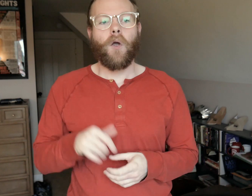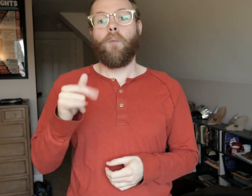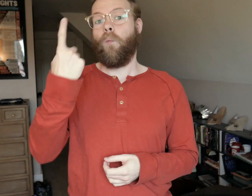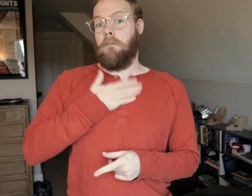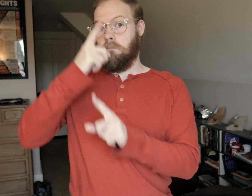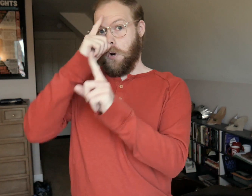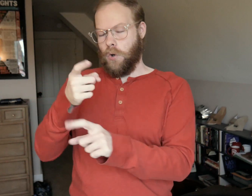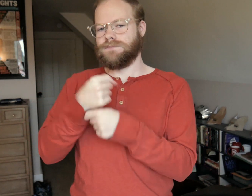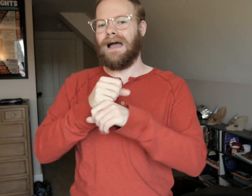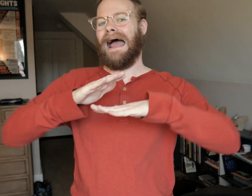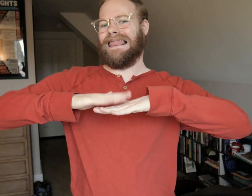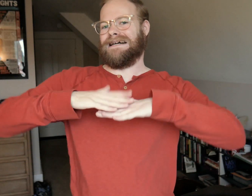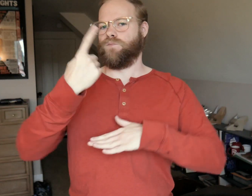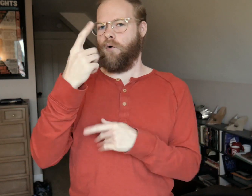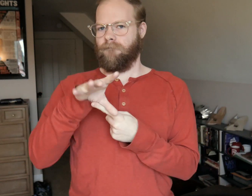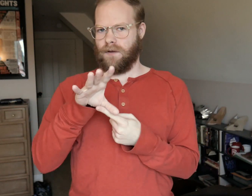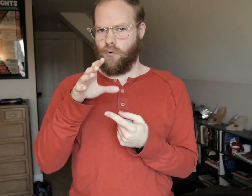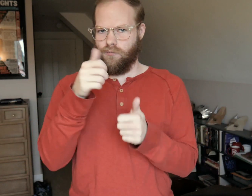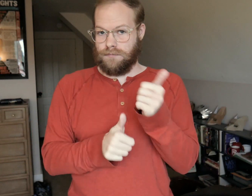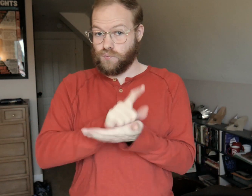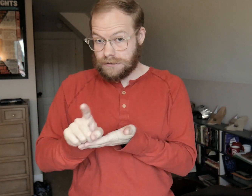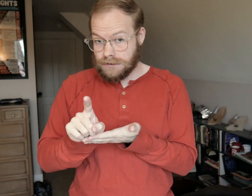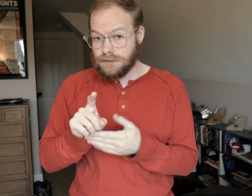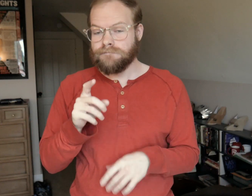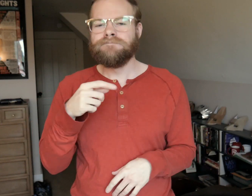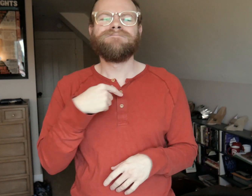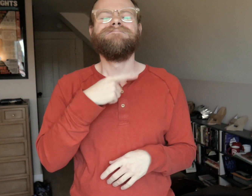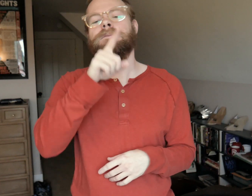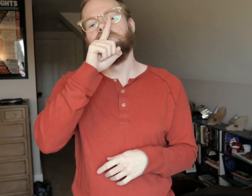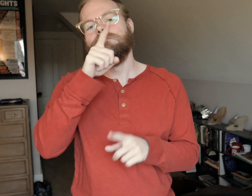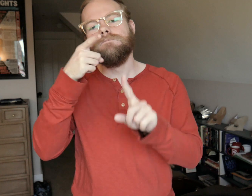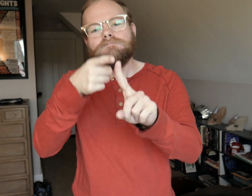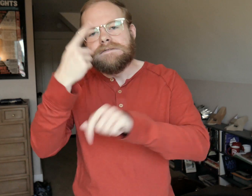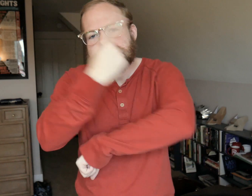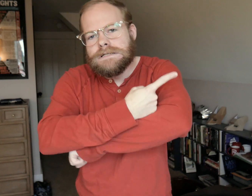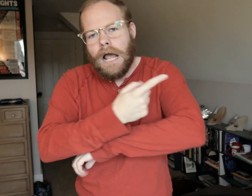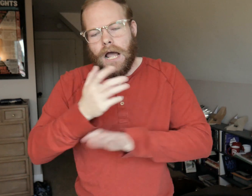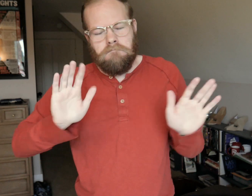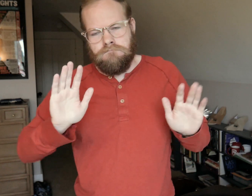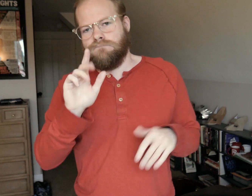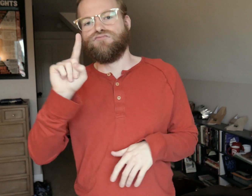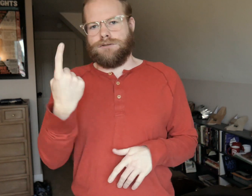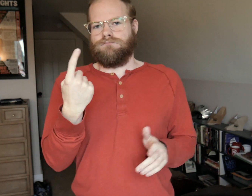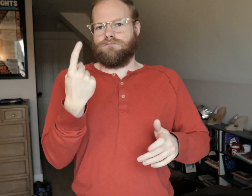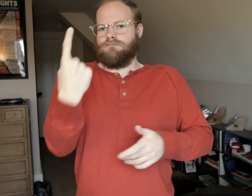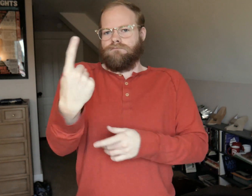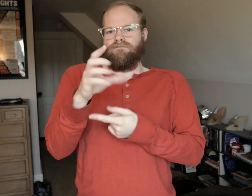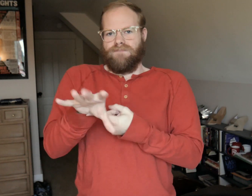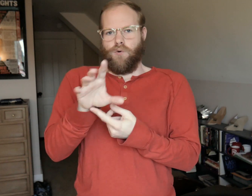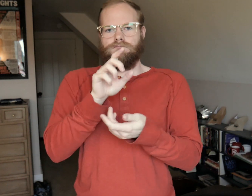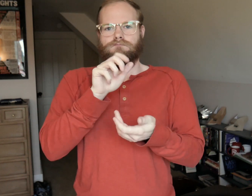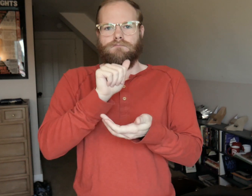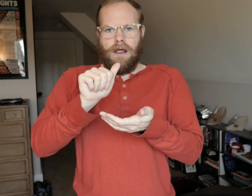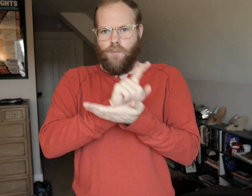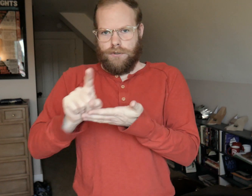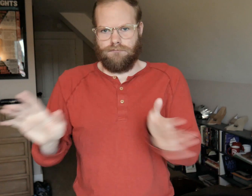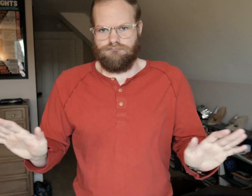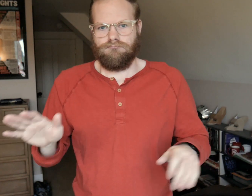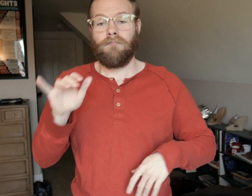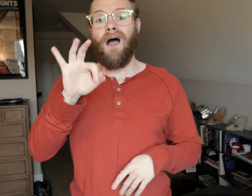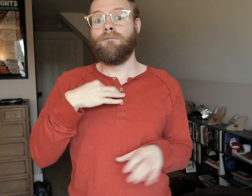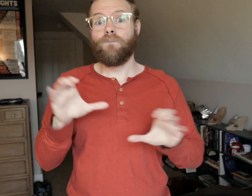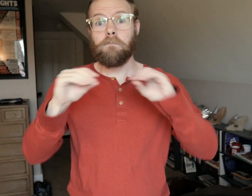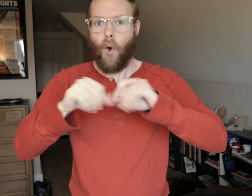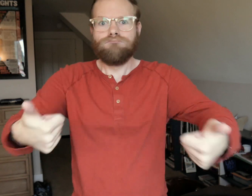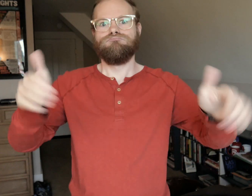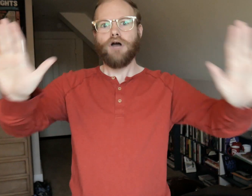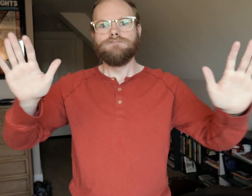So one of my goals is to make at least one video a week. I’m not doing a specific day, just a video per week. And if I do more, great!